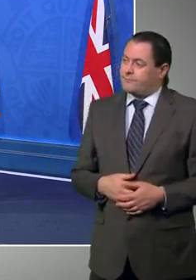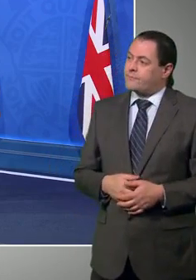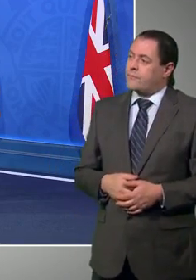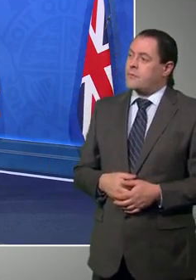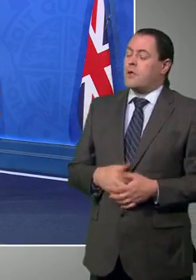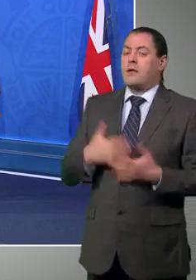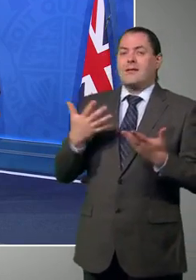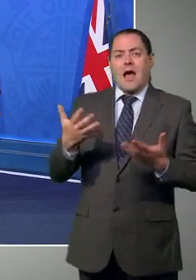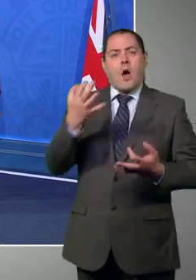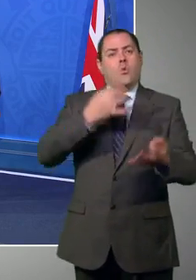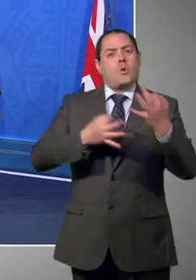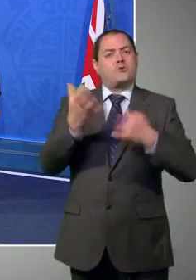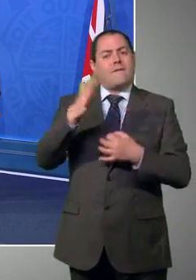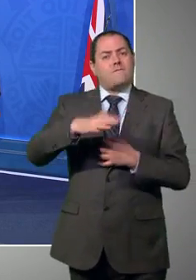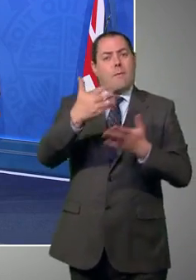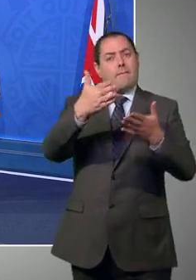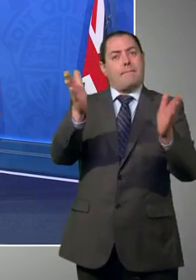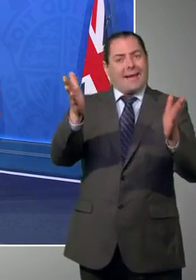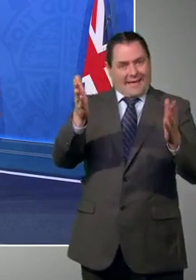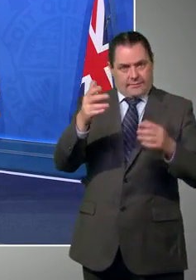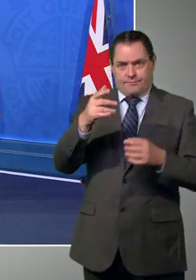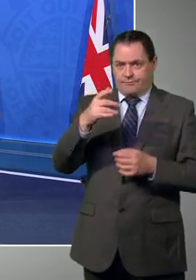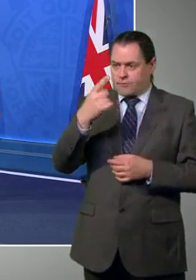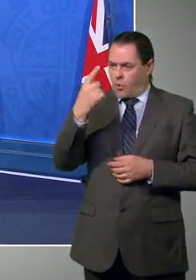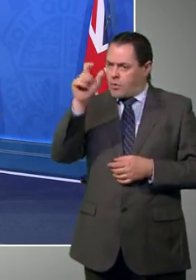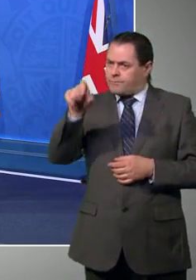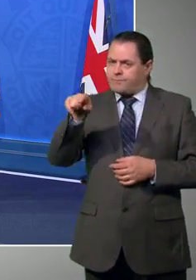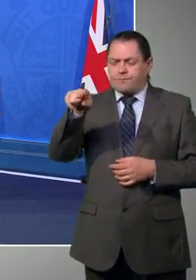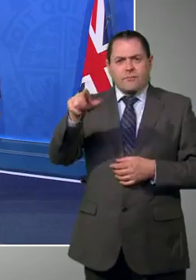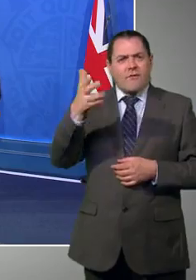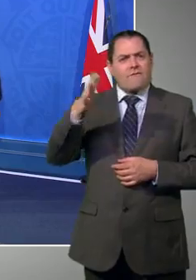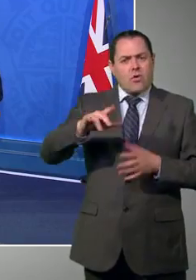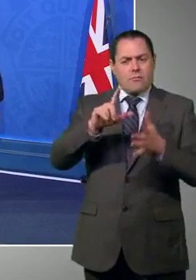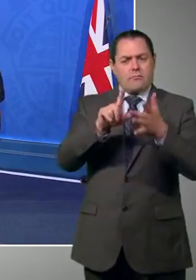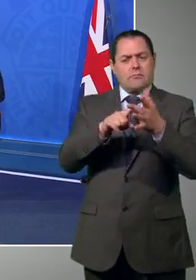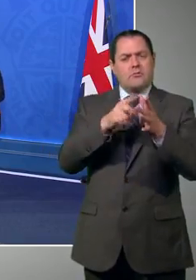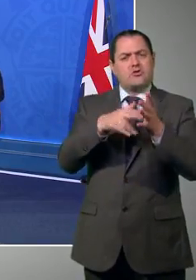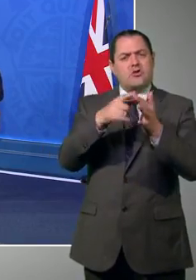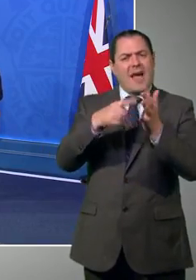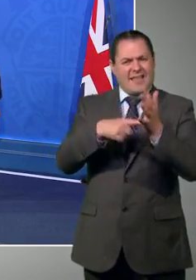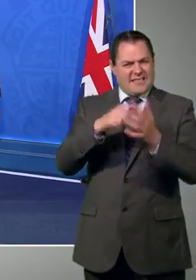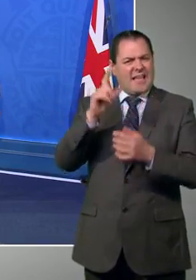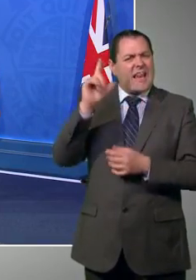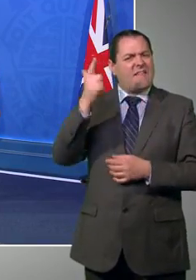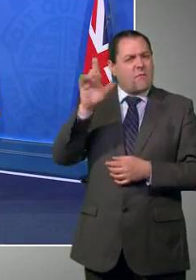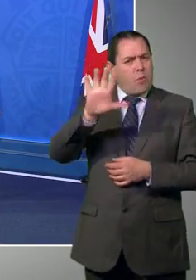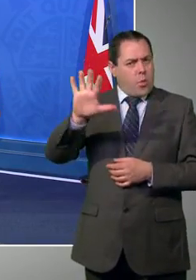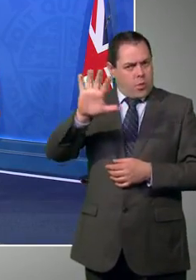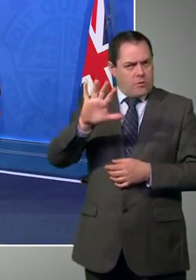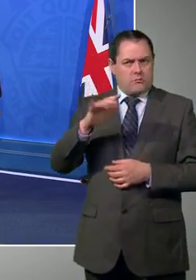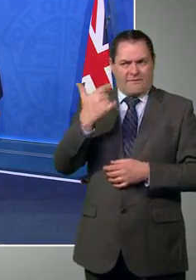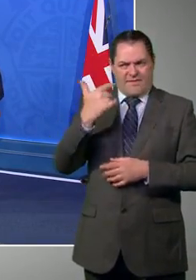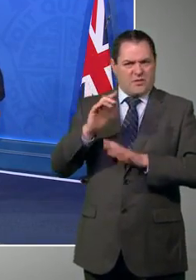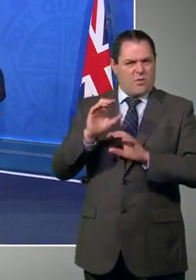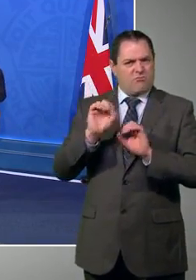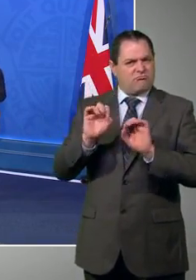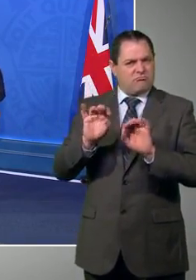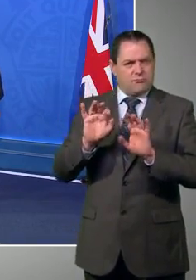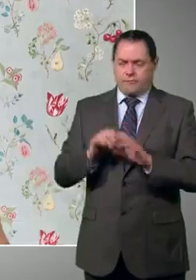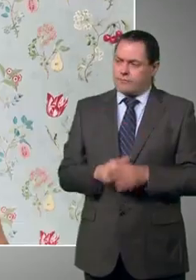questions from the public and the first one is from Janet from Liverpool by video.